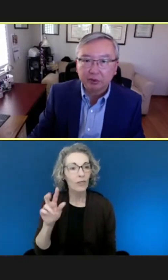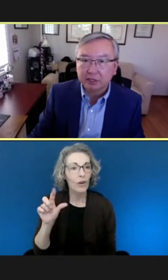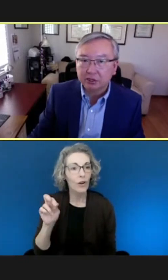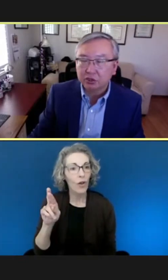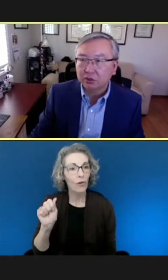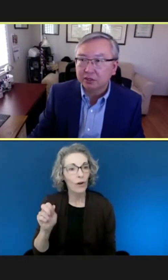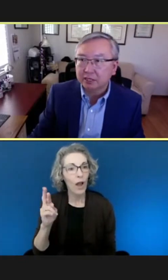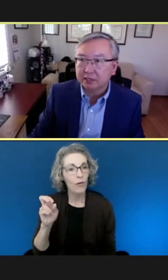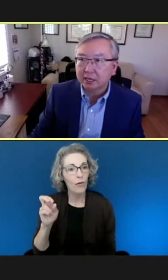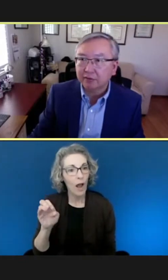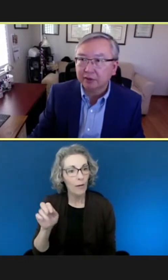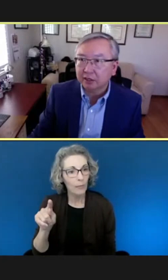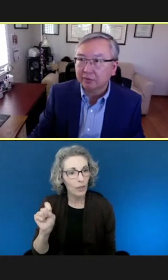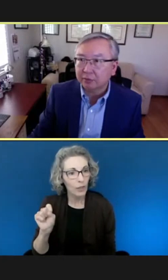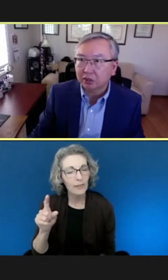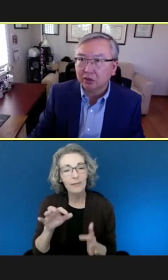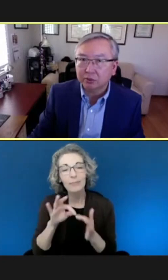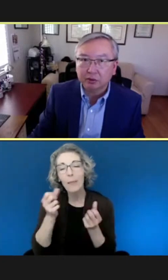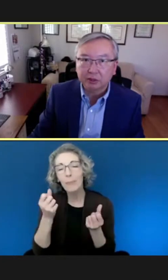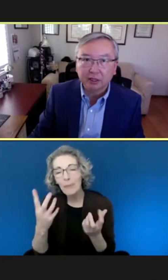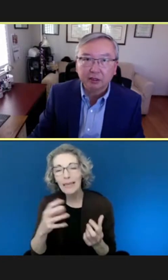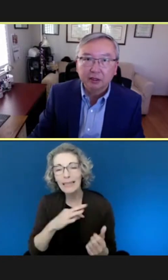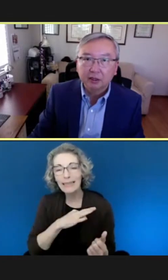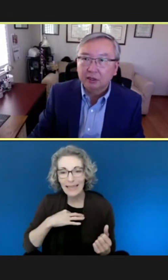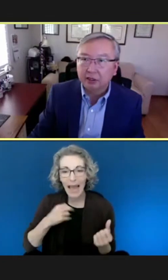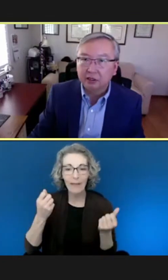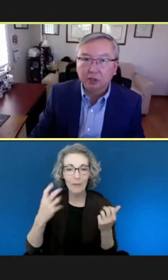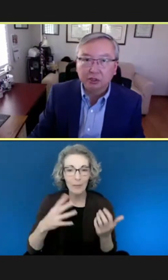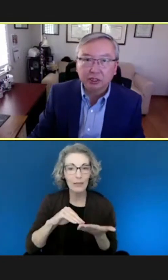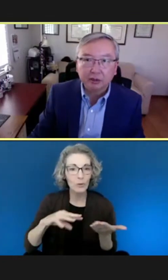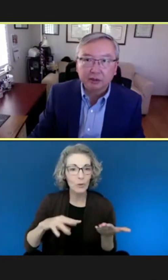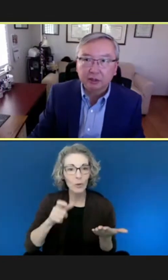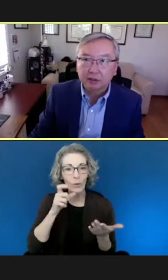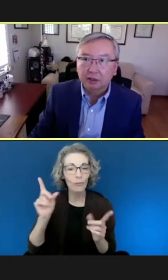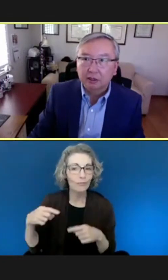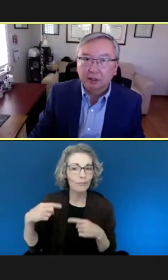students and staff that have been contributing in the project.